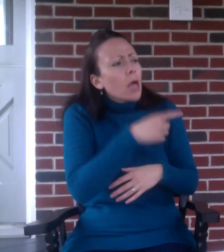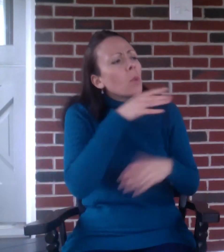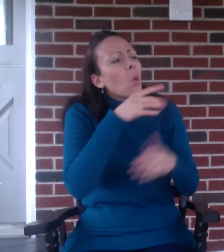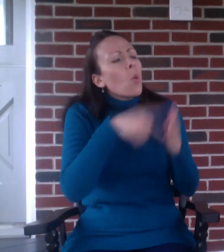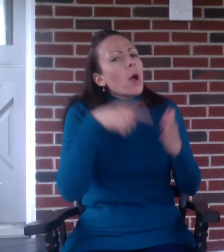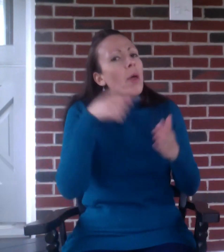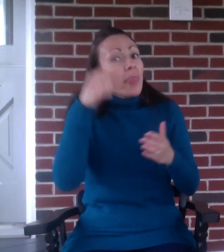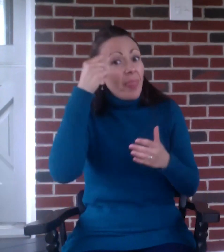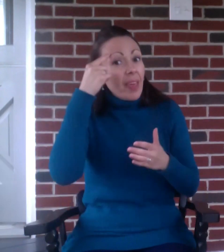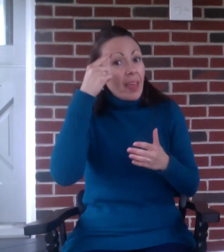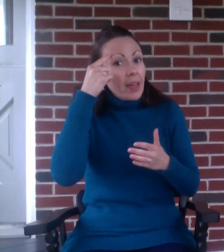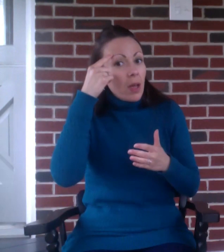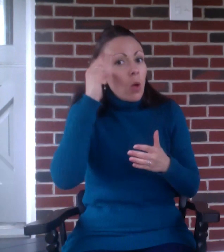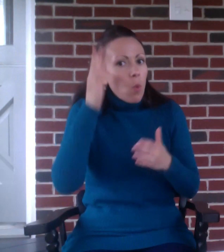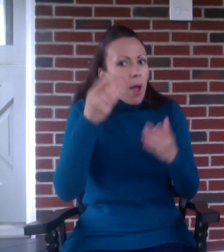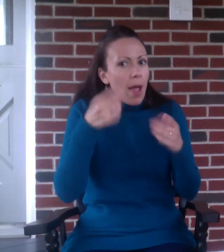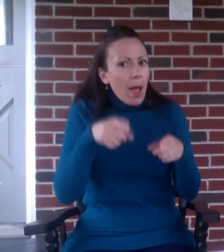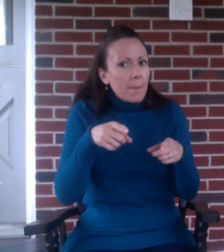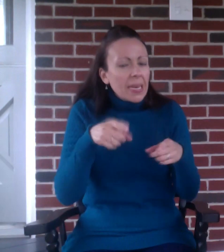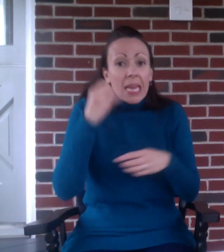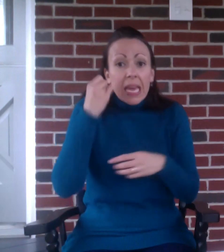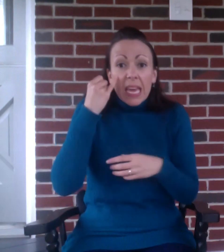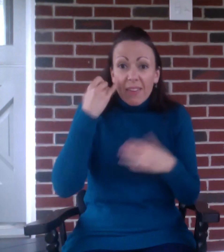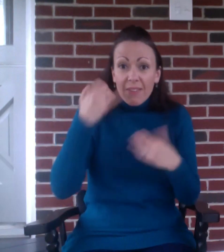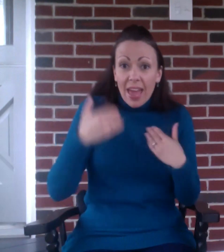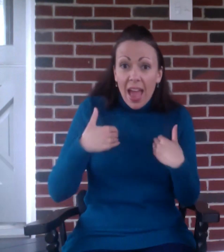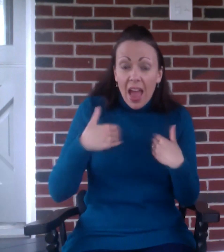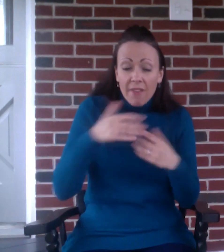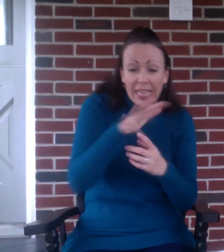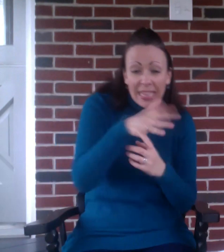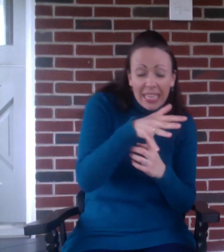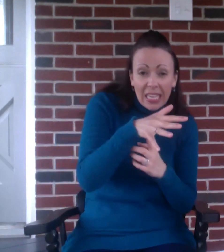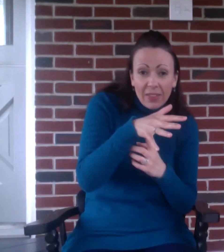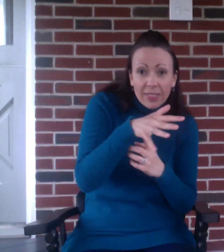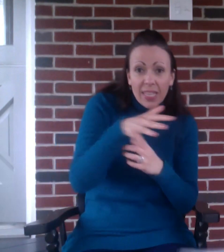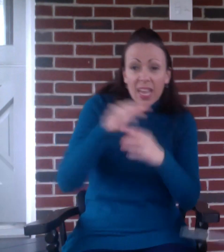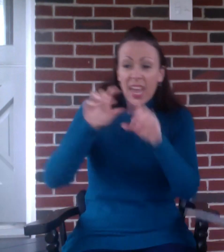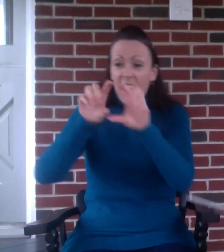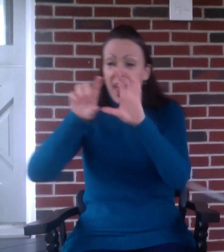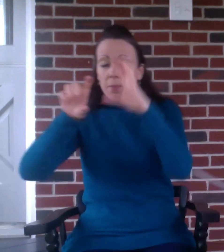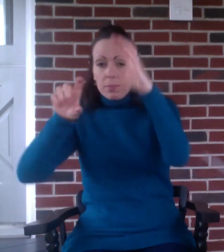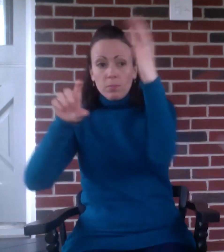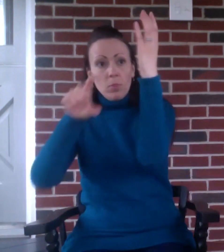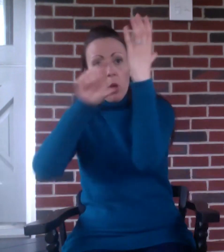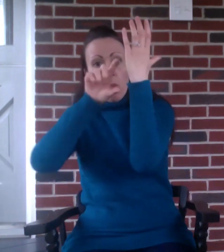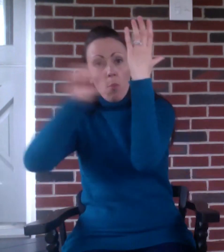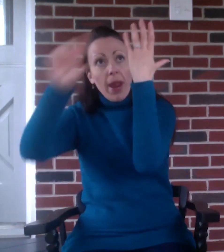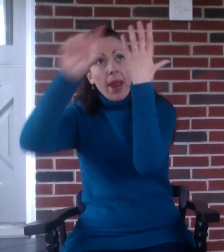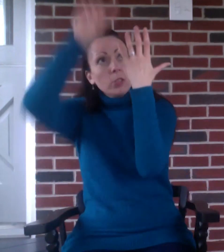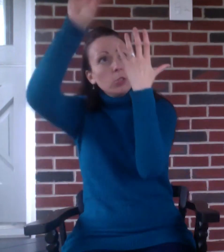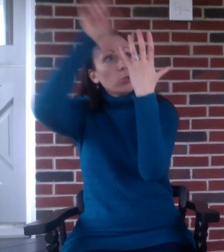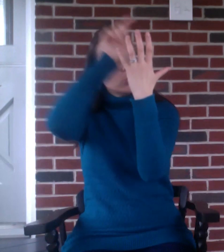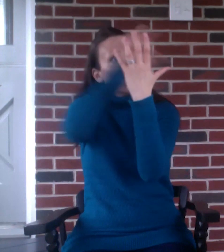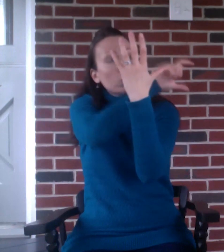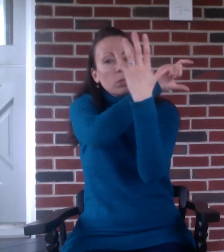If you said a tree, you're correct. He's building a tree.